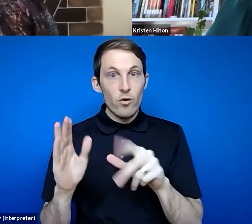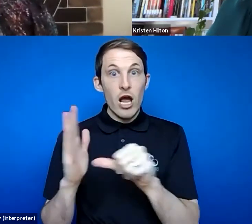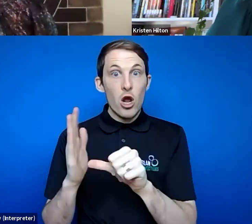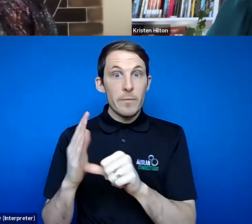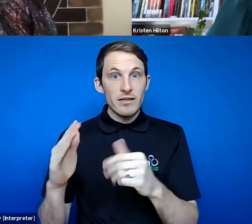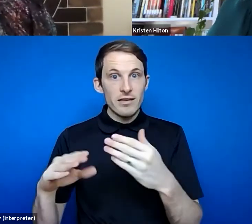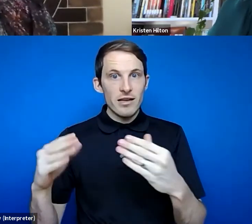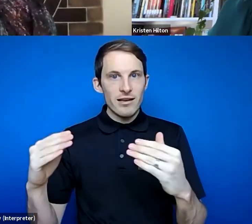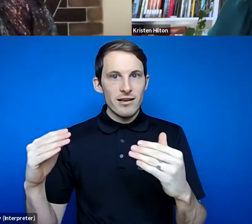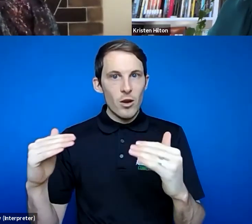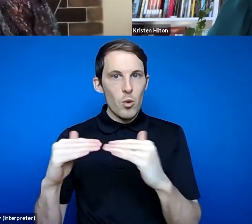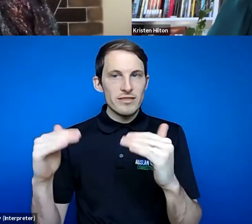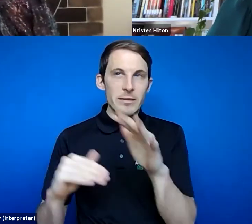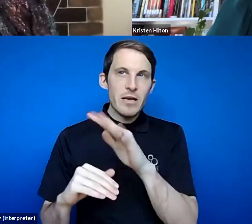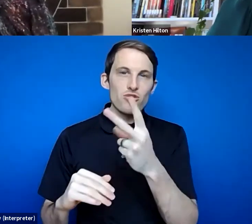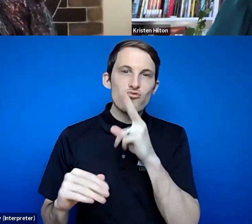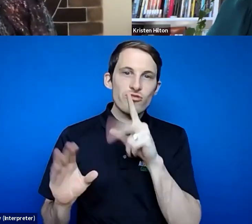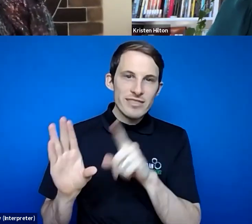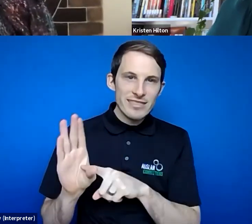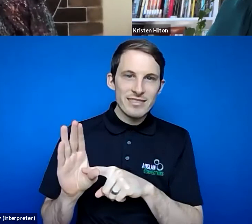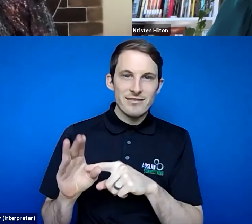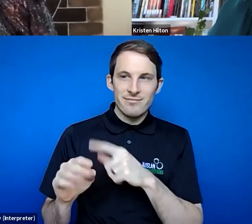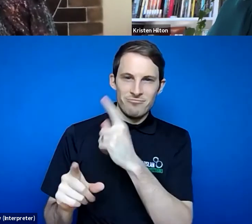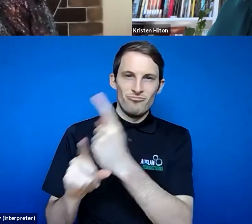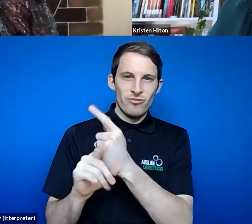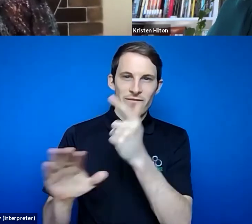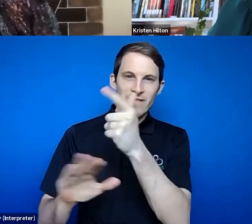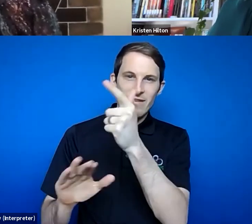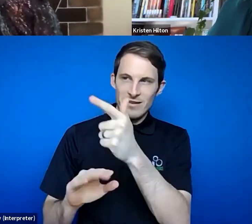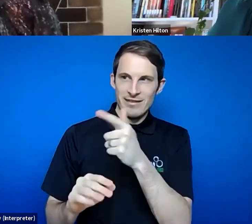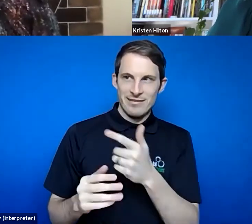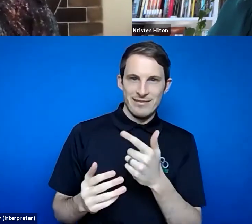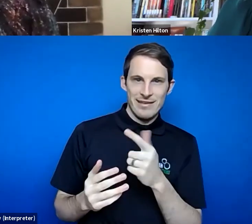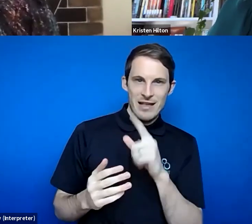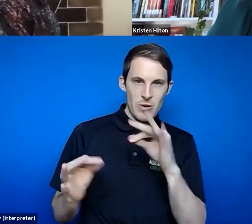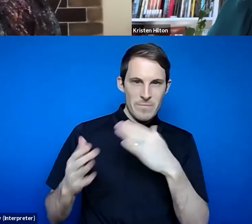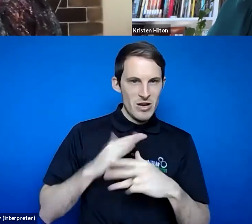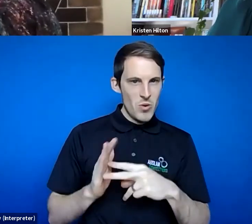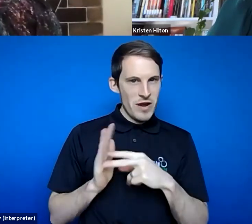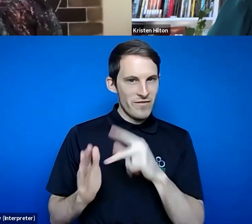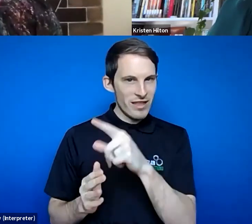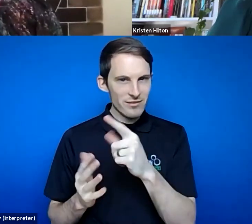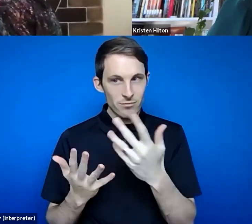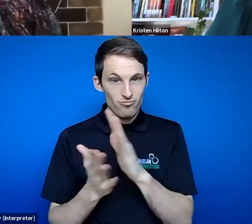200 years. I mean far, far, far too long to wait. I mean, how does change happen? Well